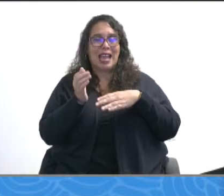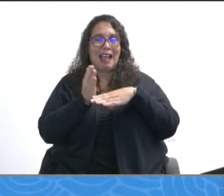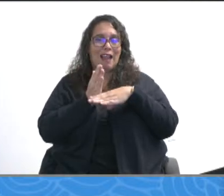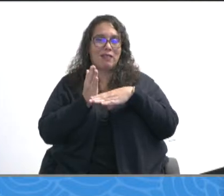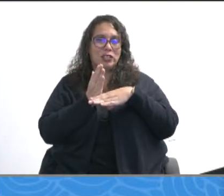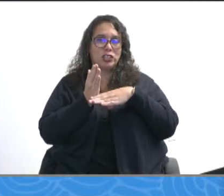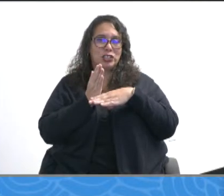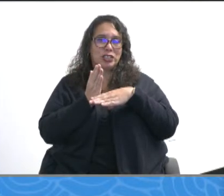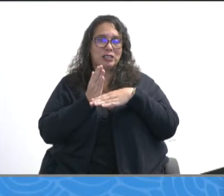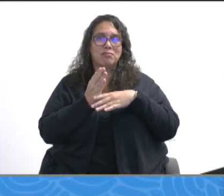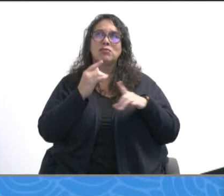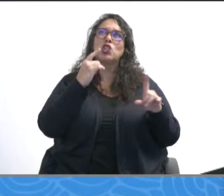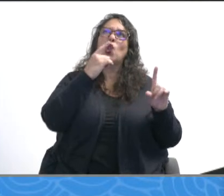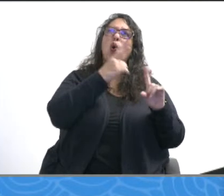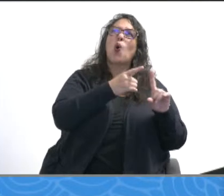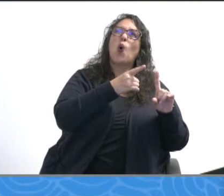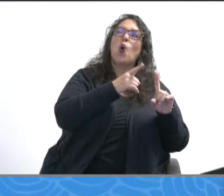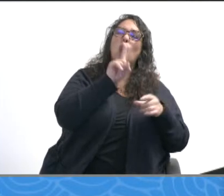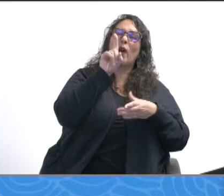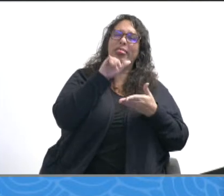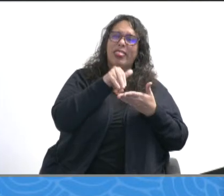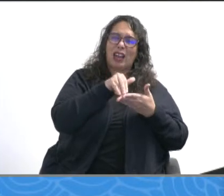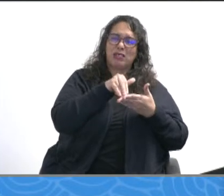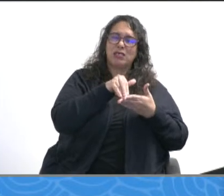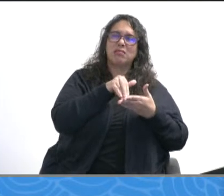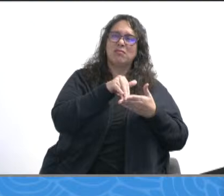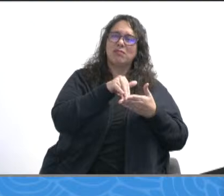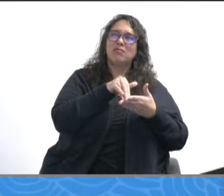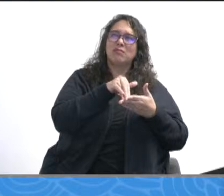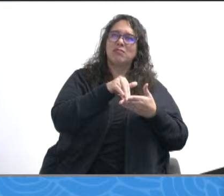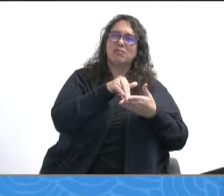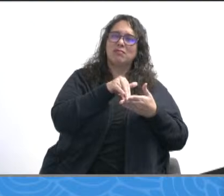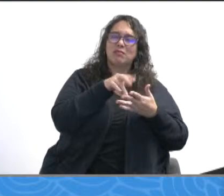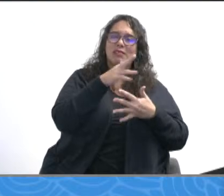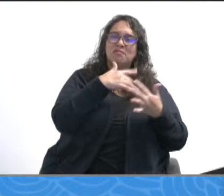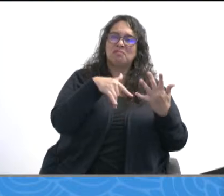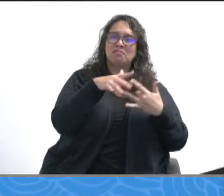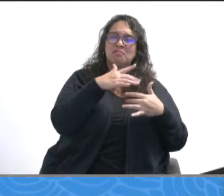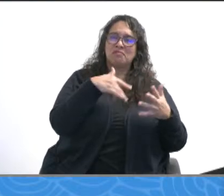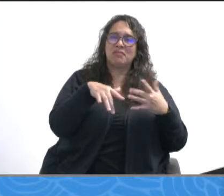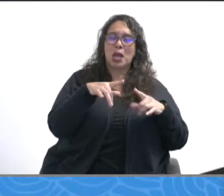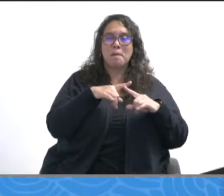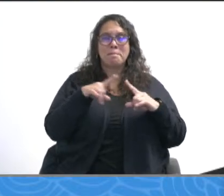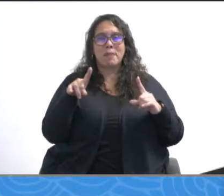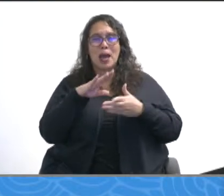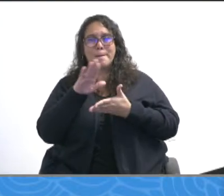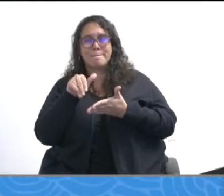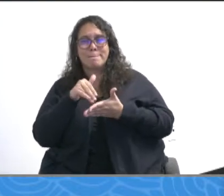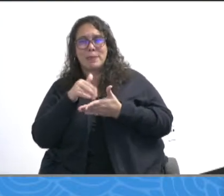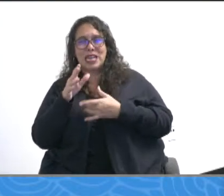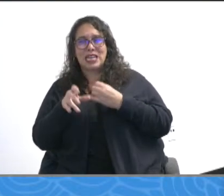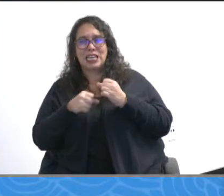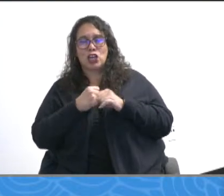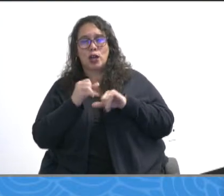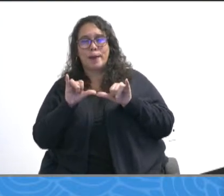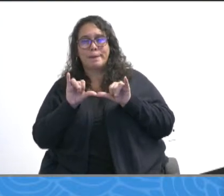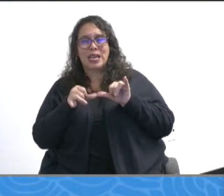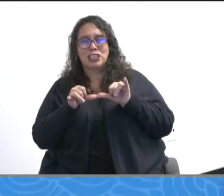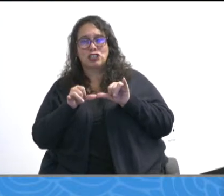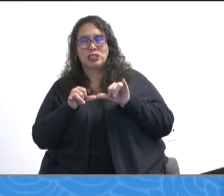I think our goal was a thousand, in terms of our midyear metrics between the end of April,